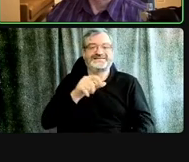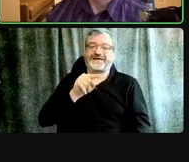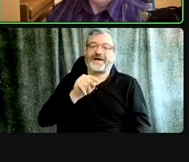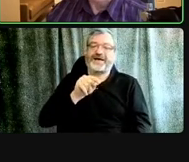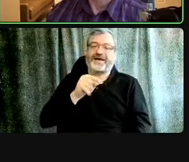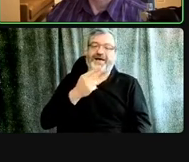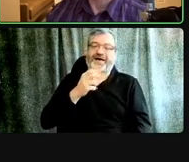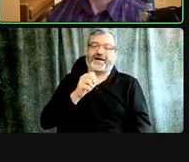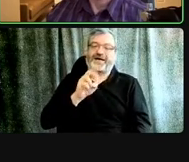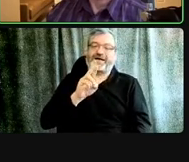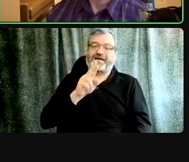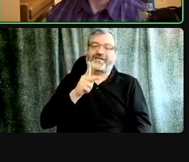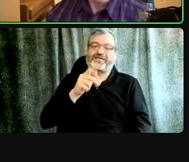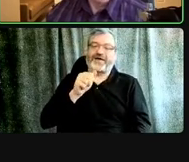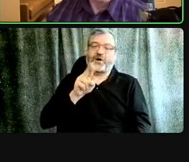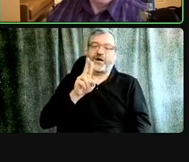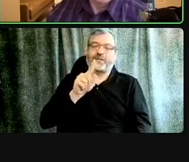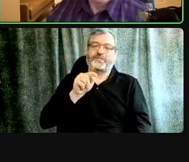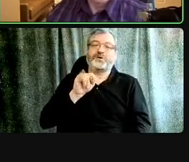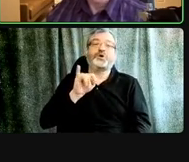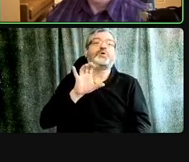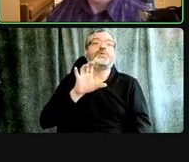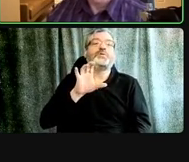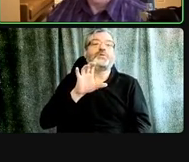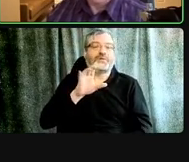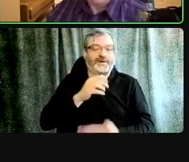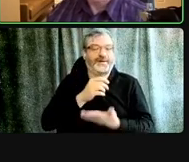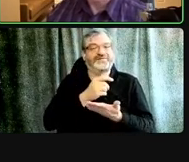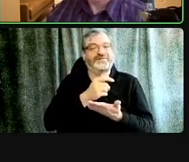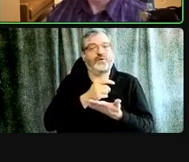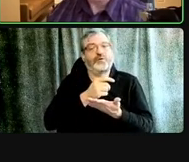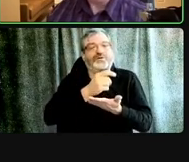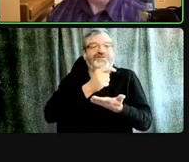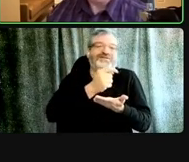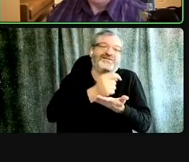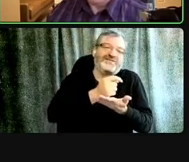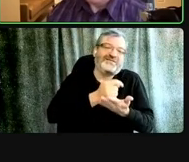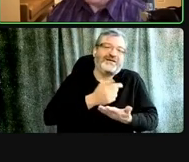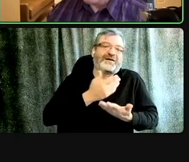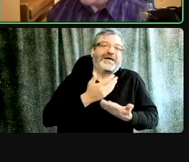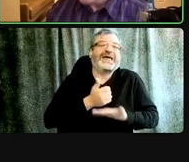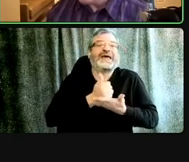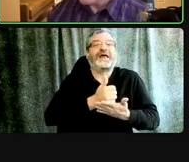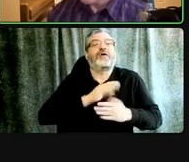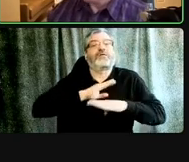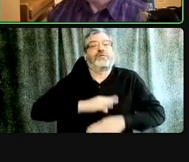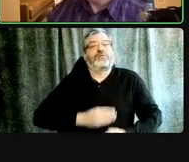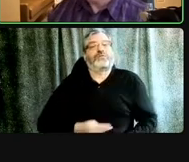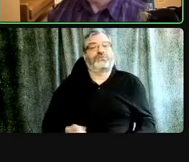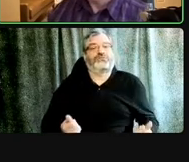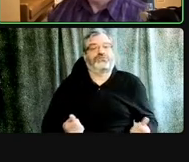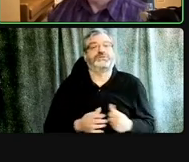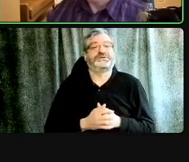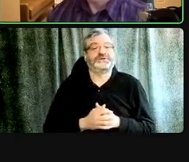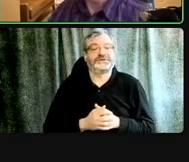enthusiastic facial expressions in the images on the right. And then building on that slide